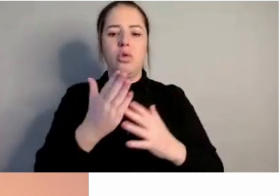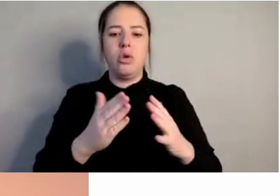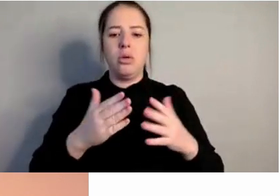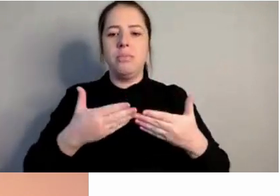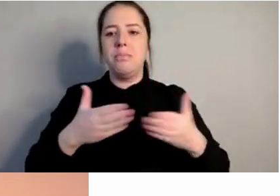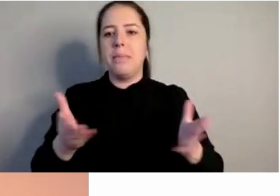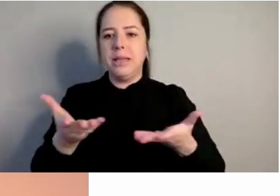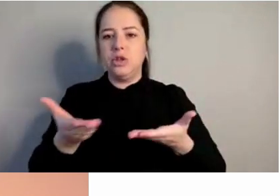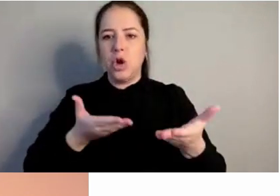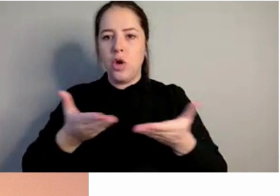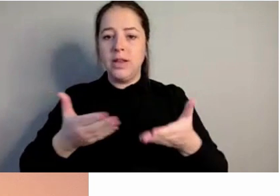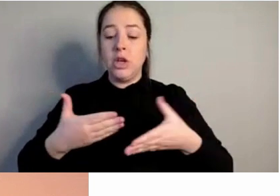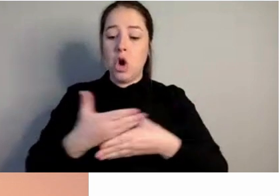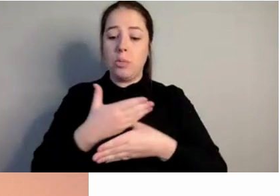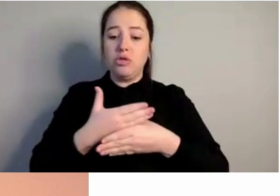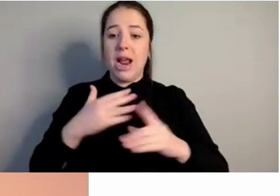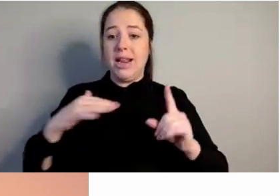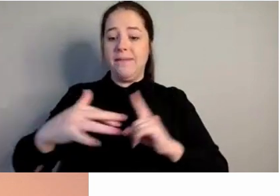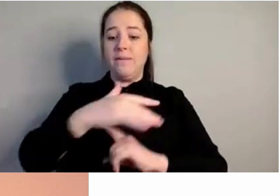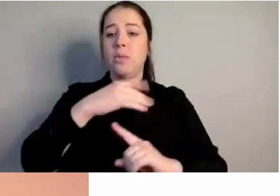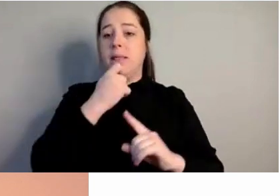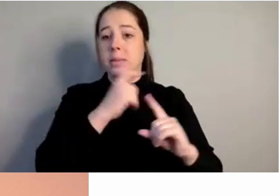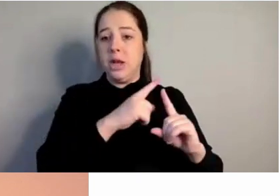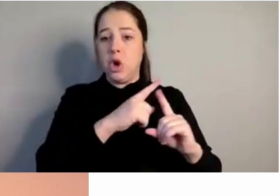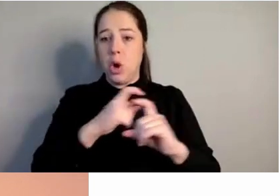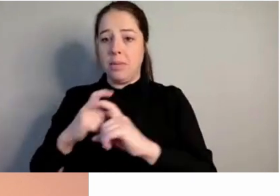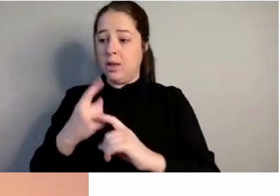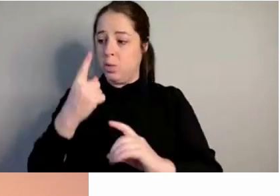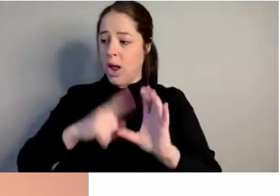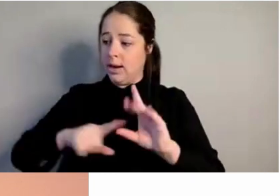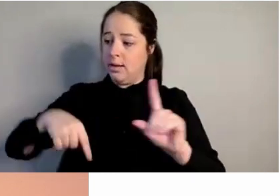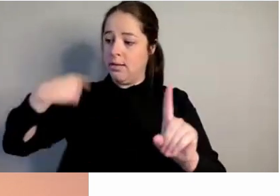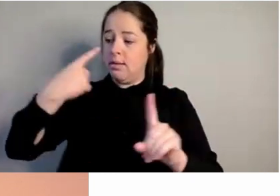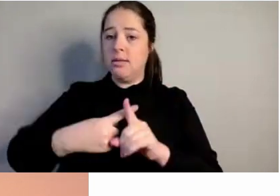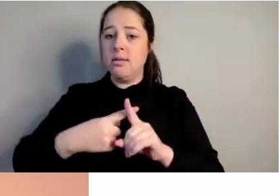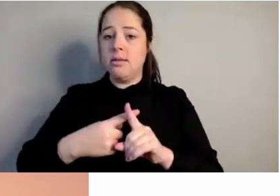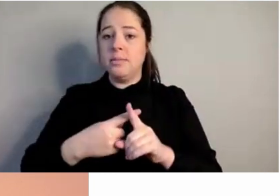The operating environment is complex. Just in the last year, we've been conscious of going through